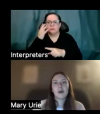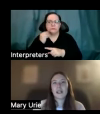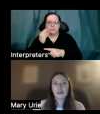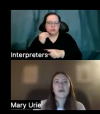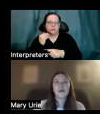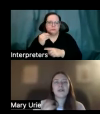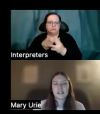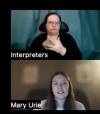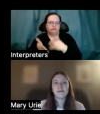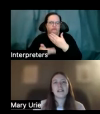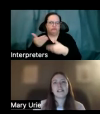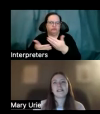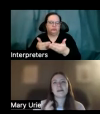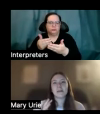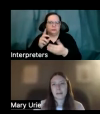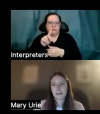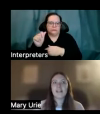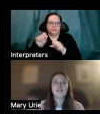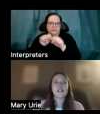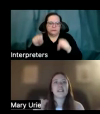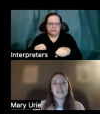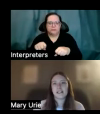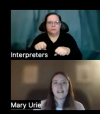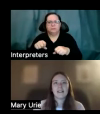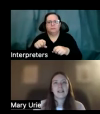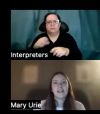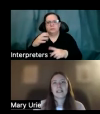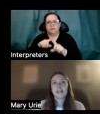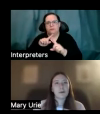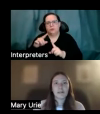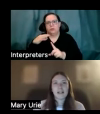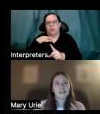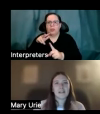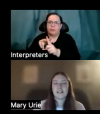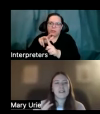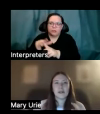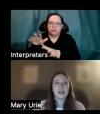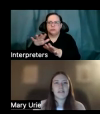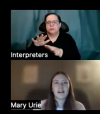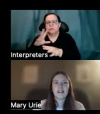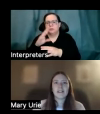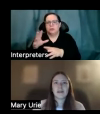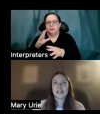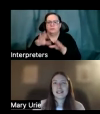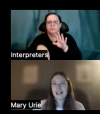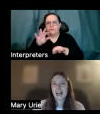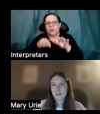going through the disability system, the applications and, and getting providers and doing all of that. So unless they have